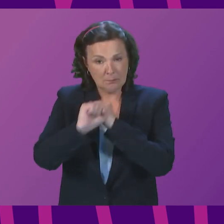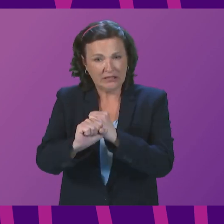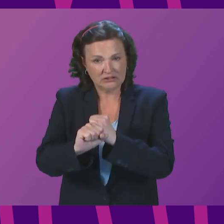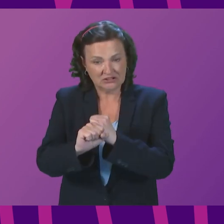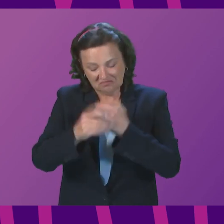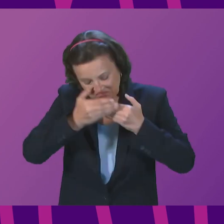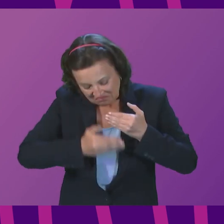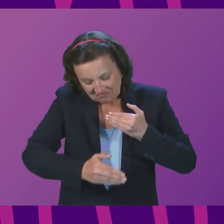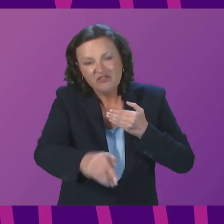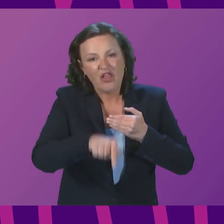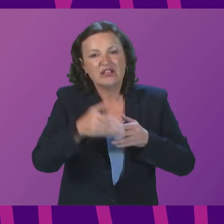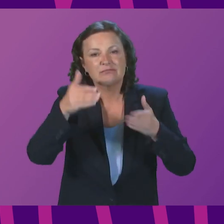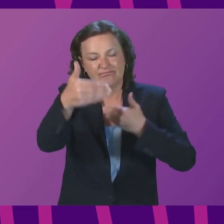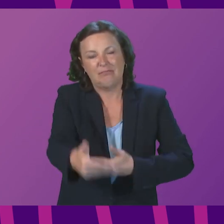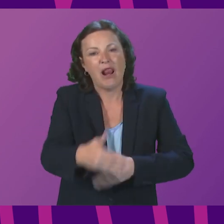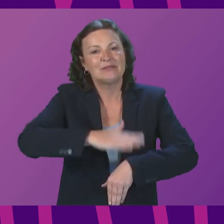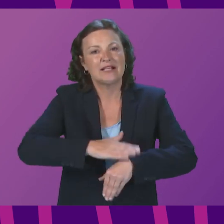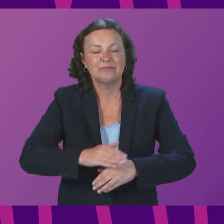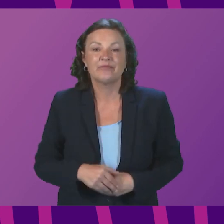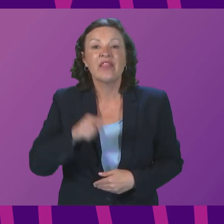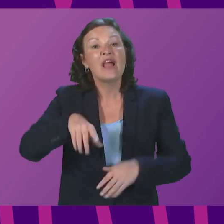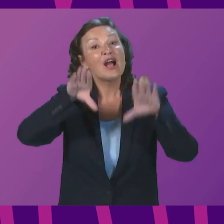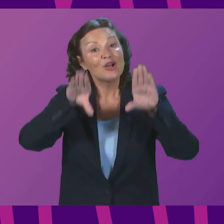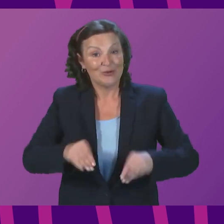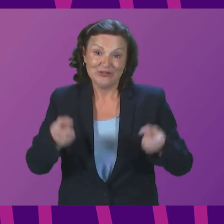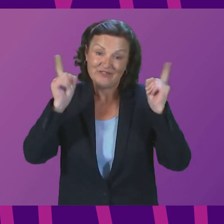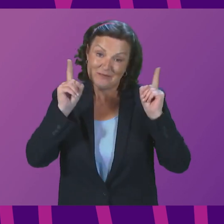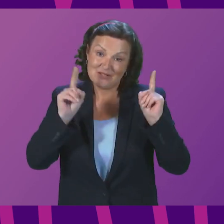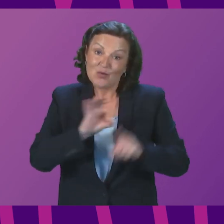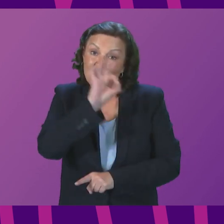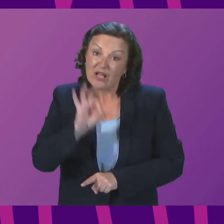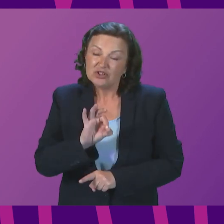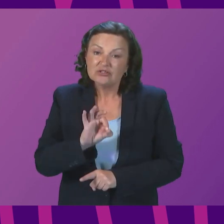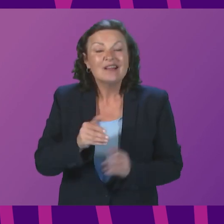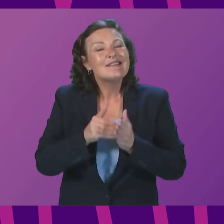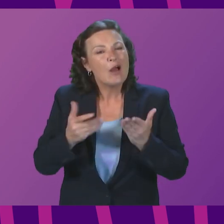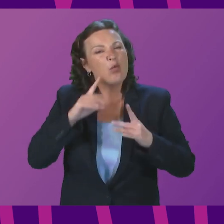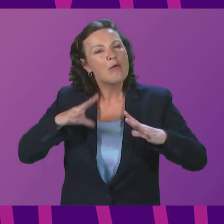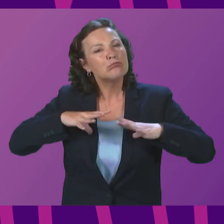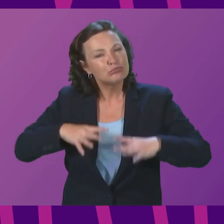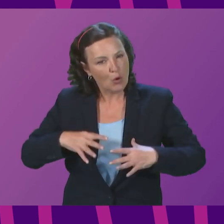over the course of this parliamentary session. That concludes First Minister’s question time. There will be a brief pause before we move to members’ business.